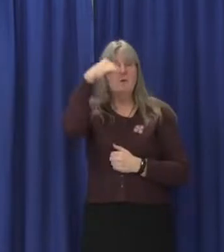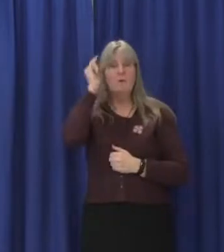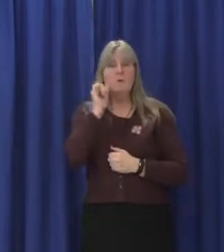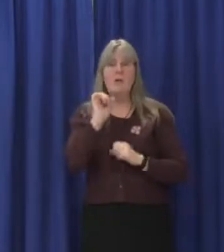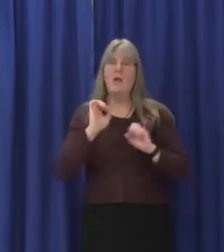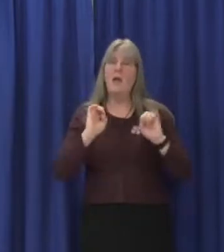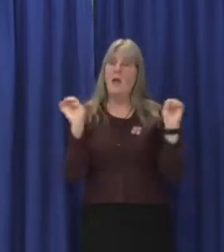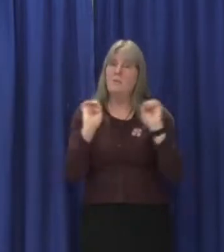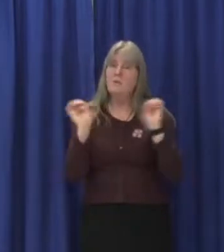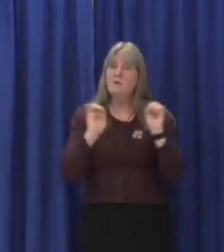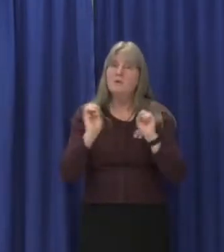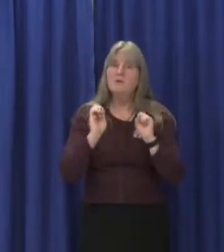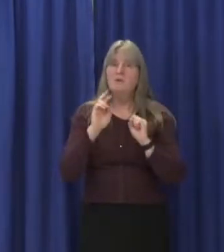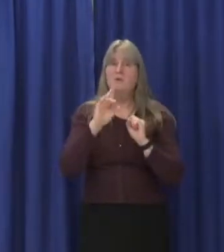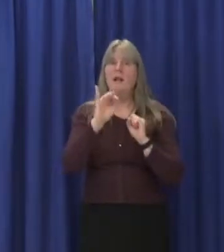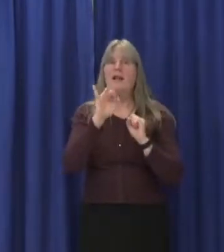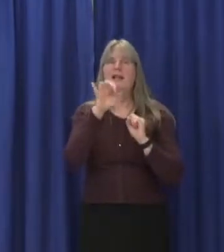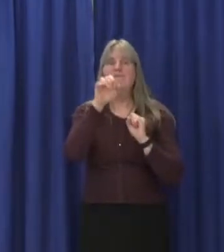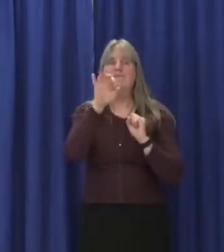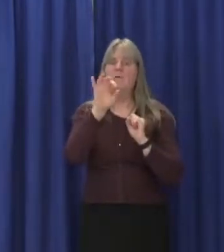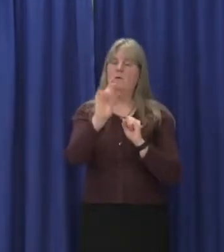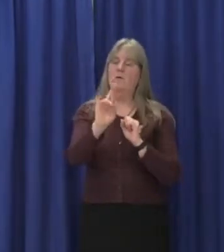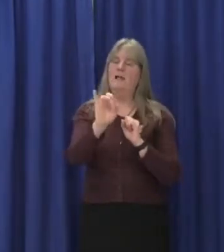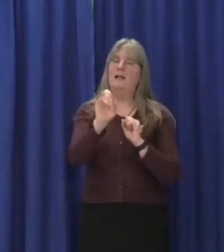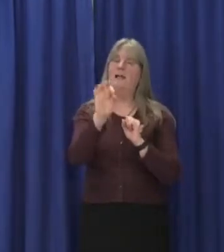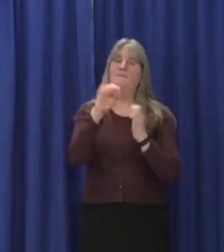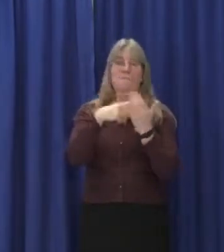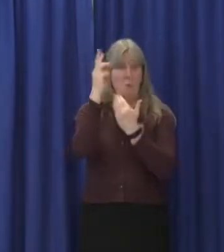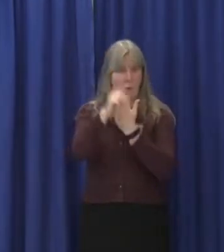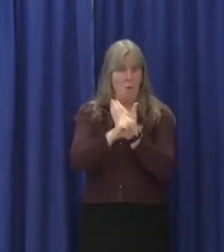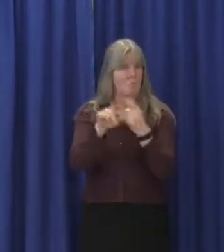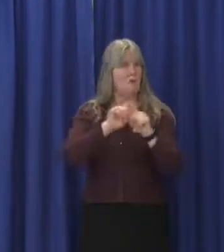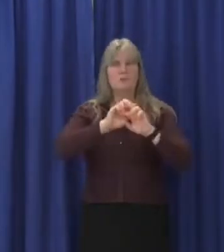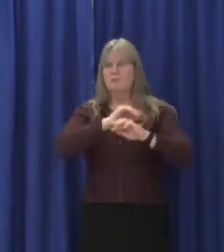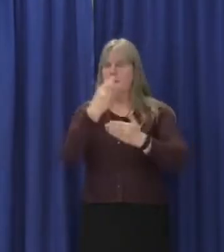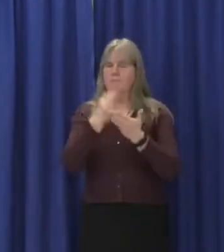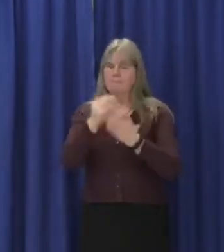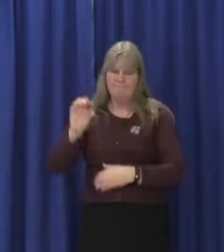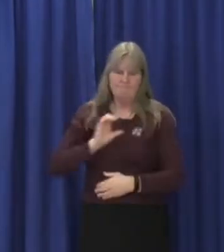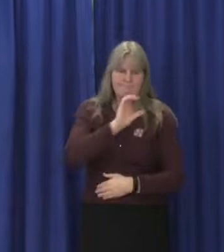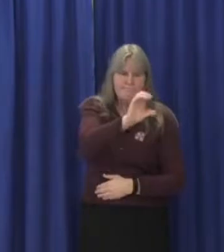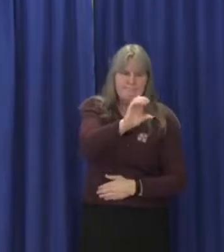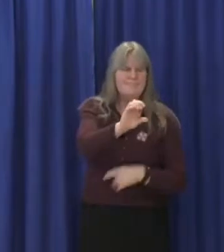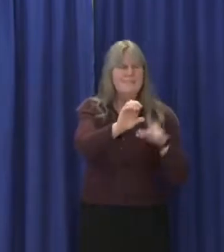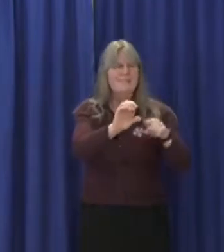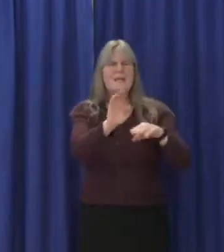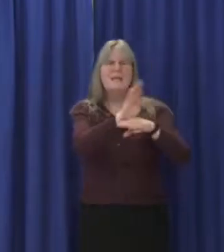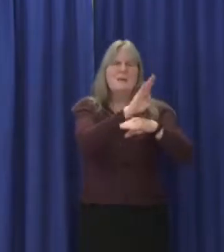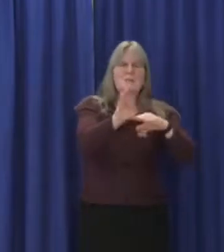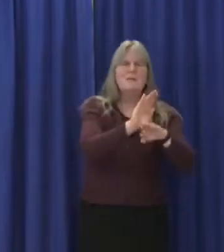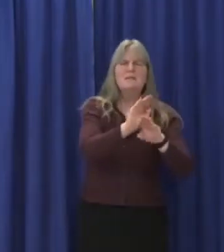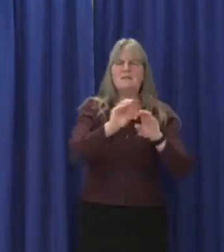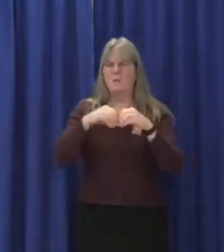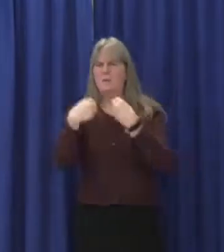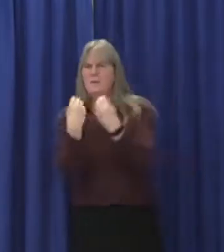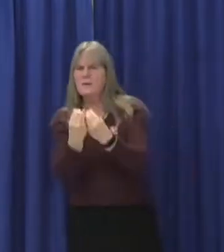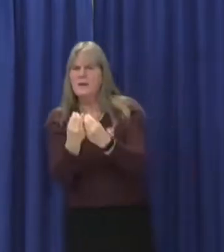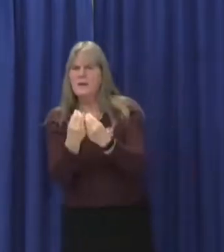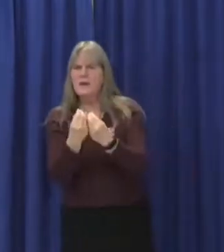Program is also available to support businesses and organizations that are impacted by these measures.